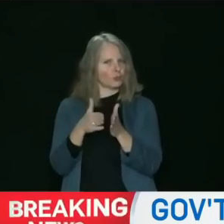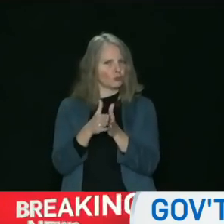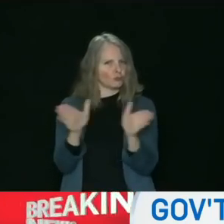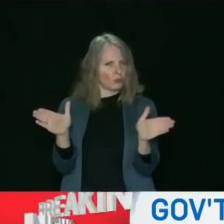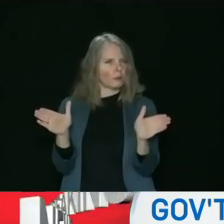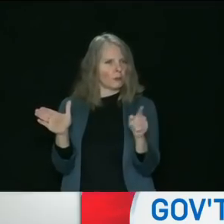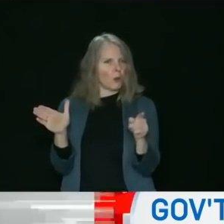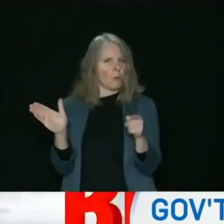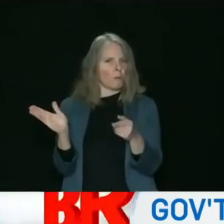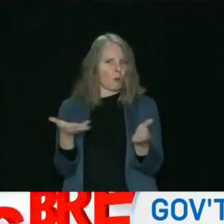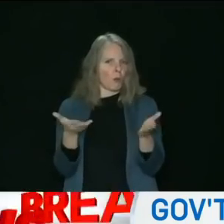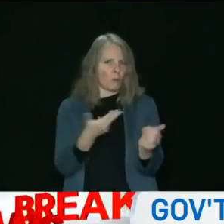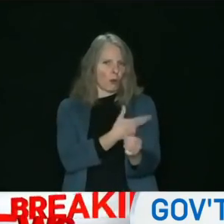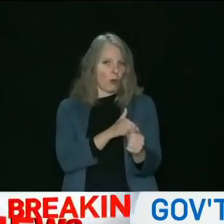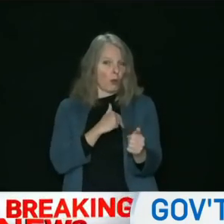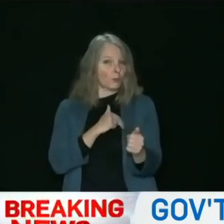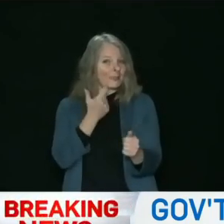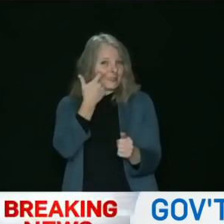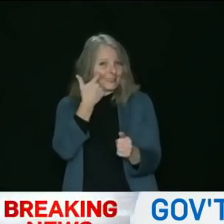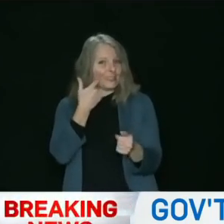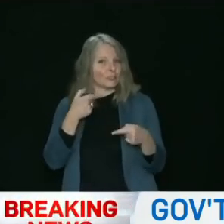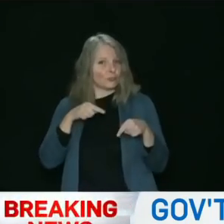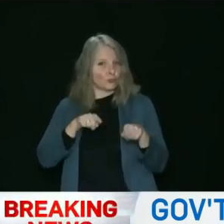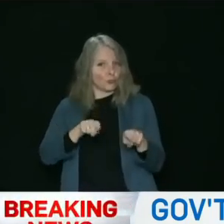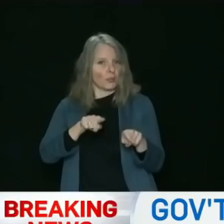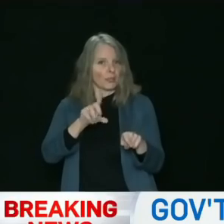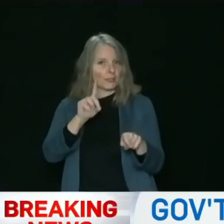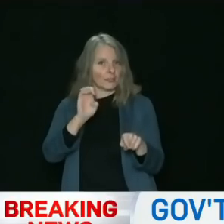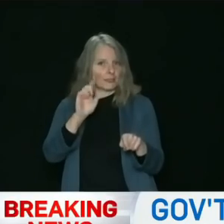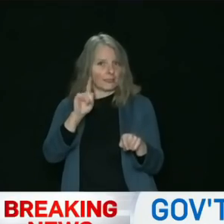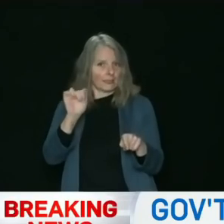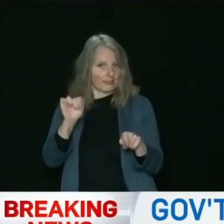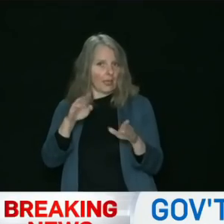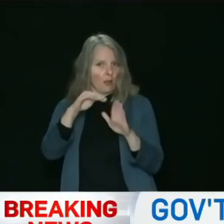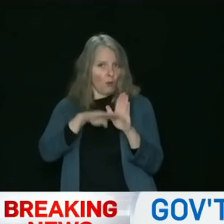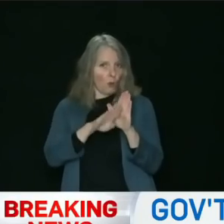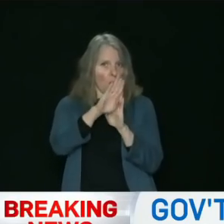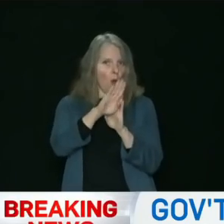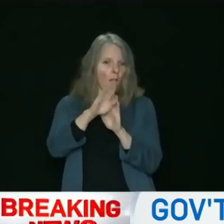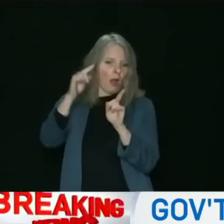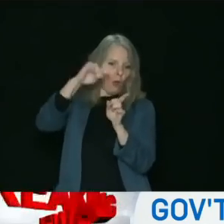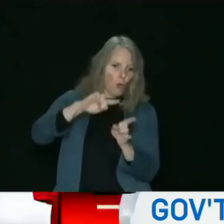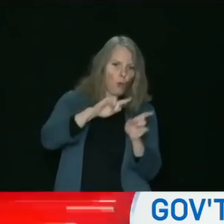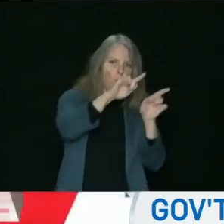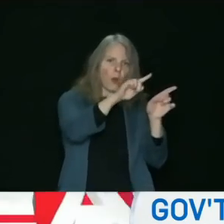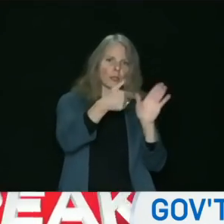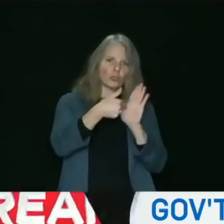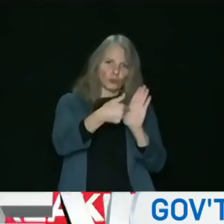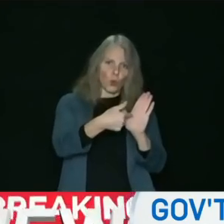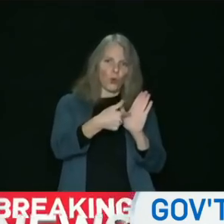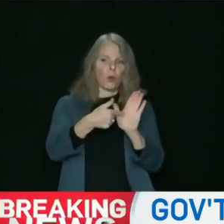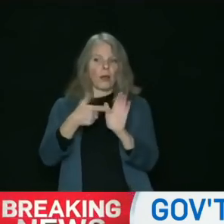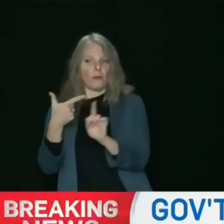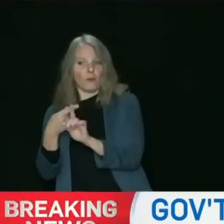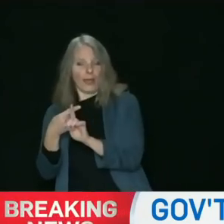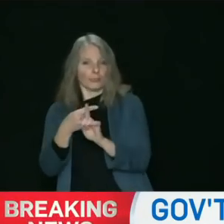GRAPH IN THOSE WHO ARE UNVACCINATED IS IN ACCORDANCE